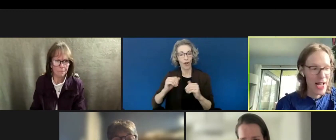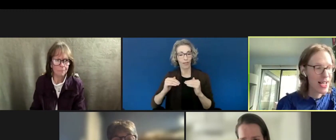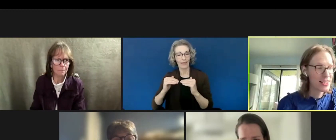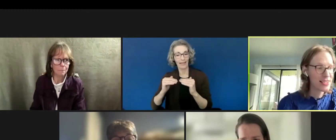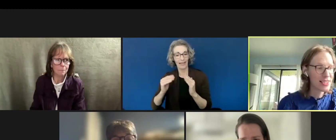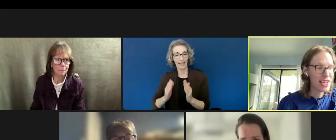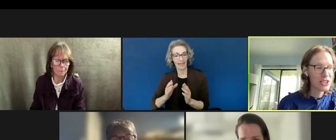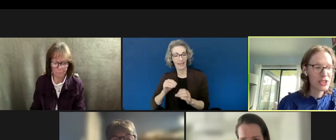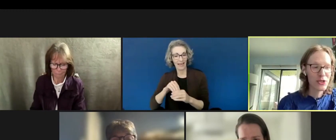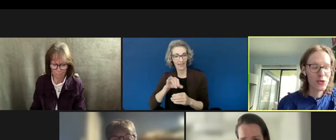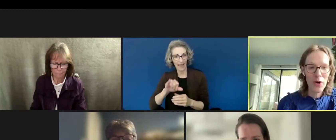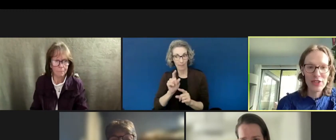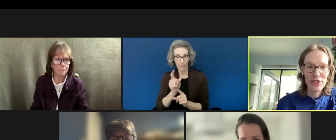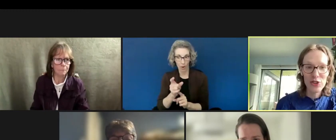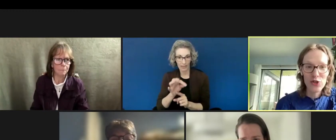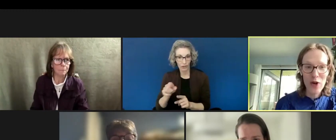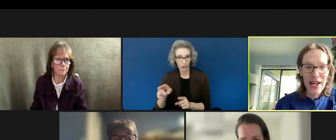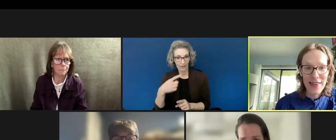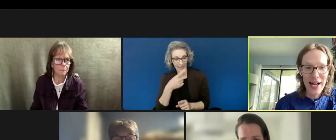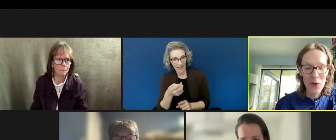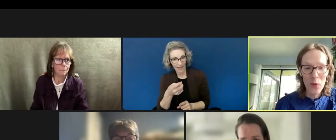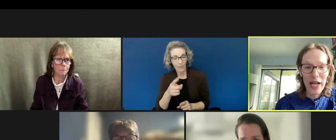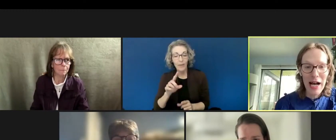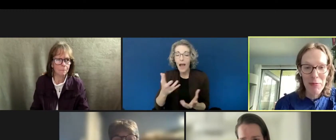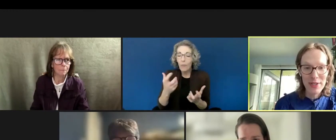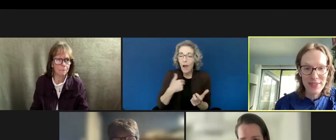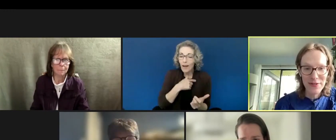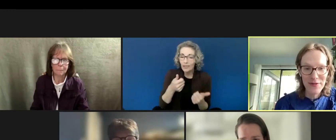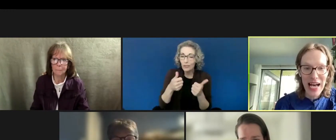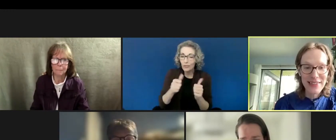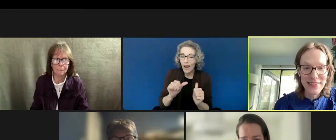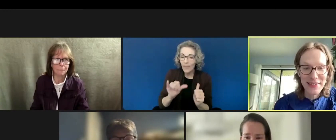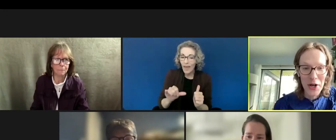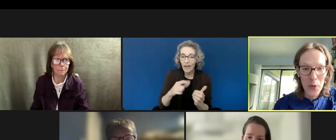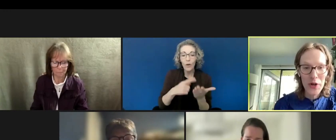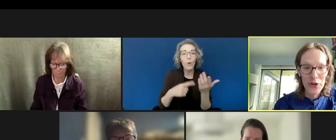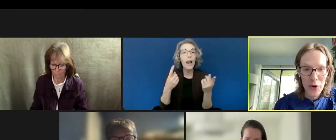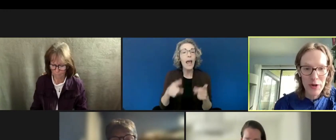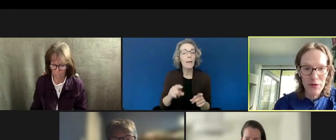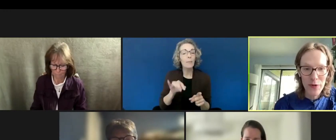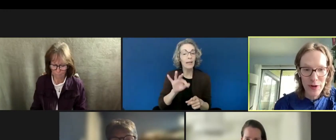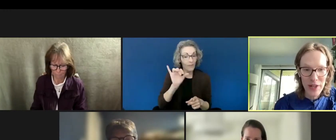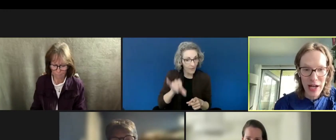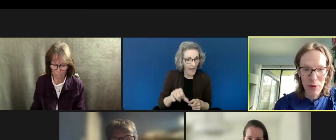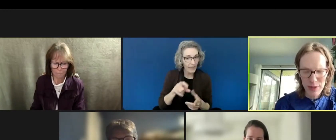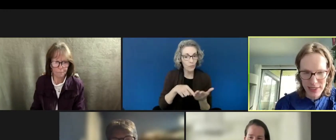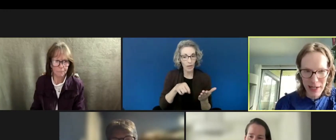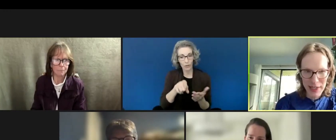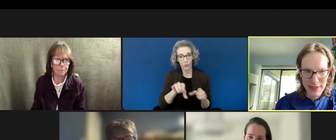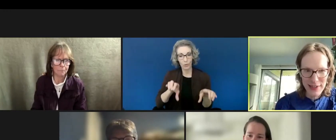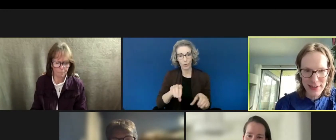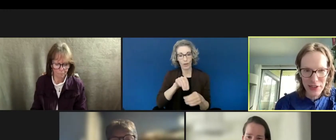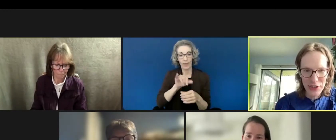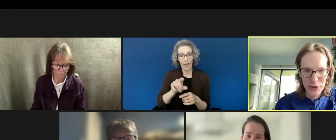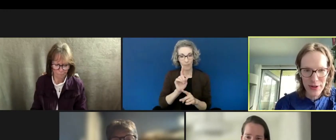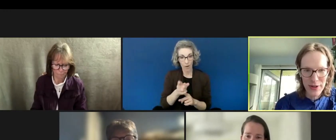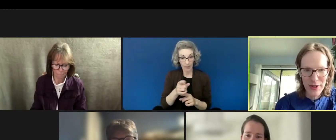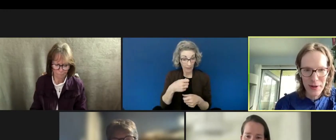And I just want us to try that, what happens if that's what you're going for in that moment? Does that make sense to you?